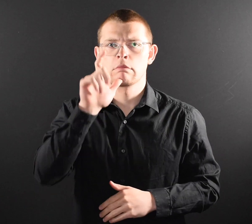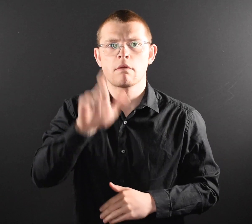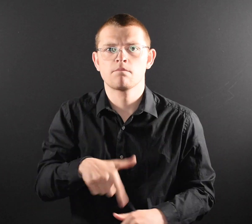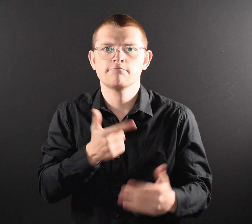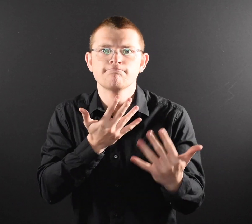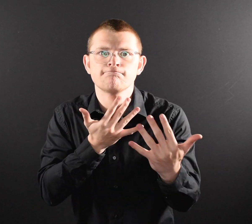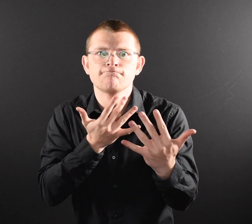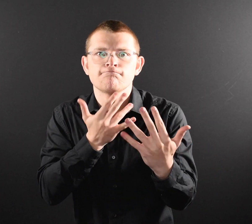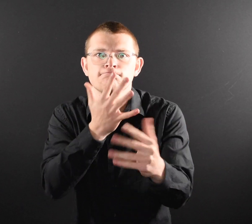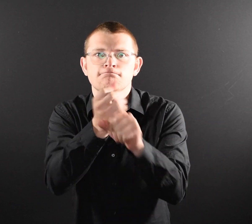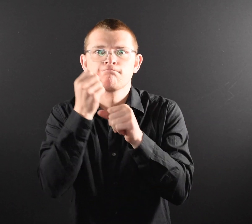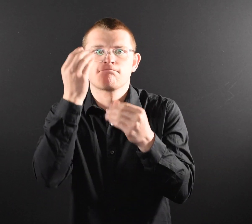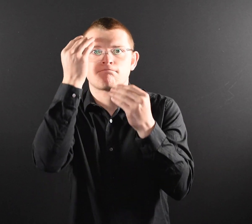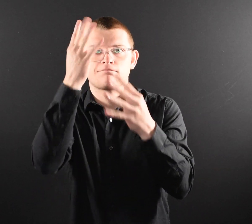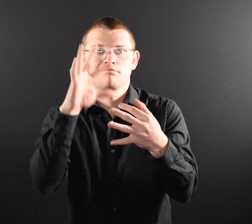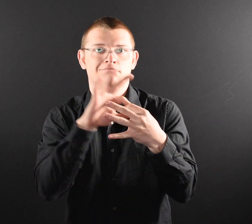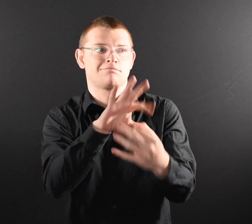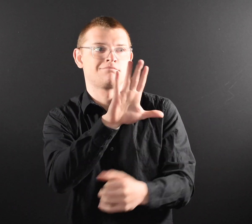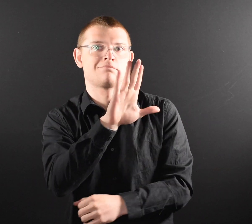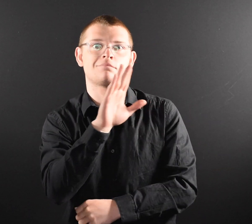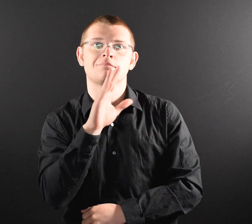have to wait for information from the COVID-19